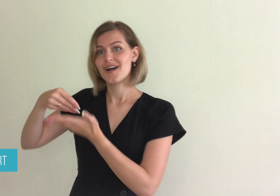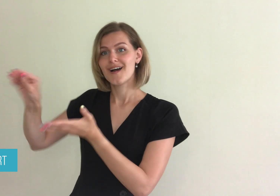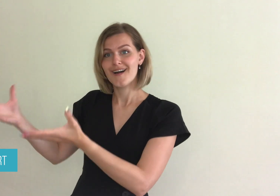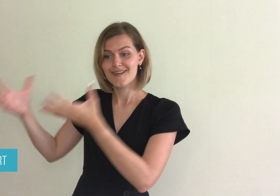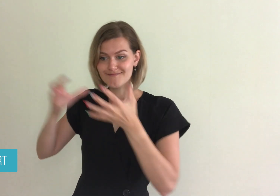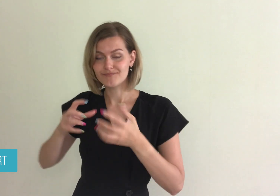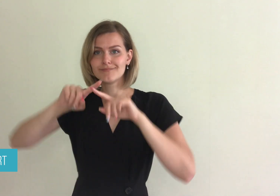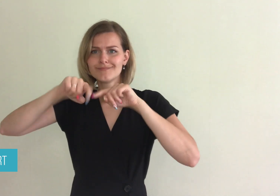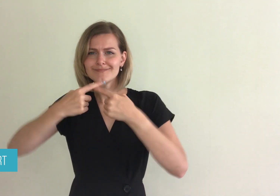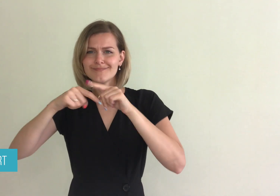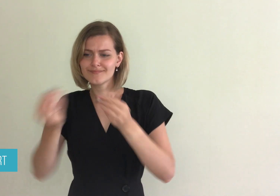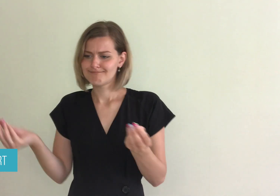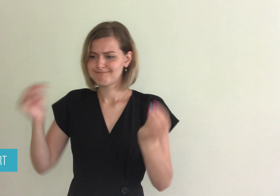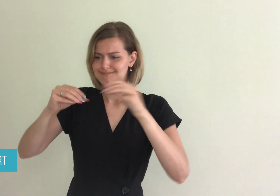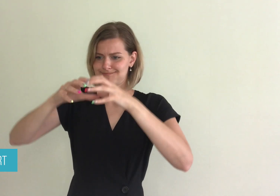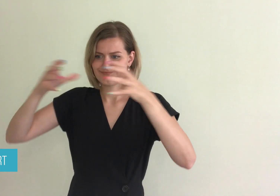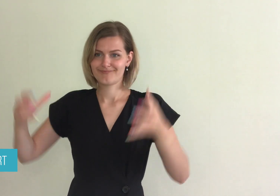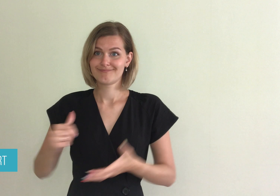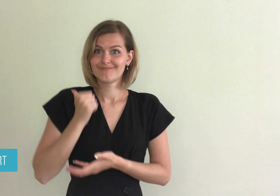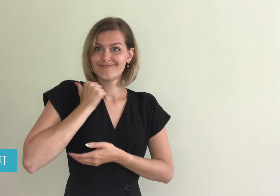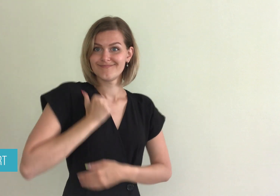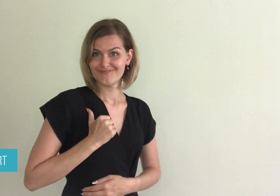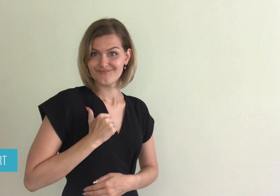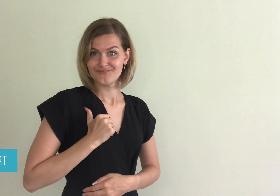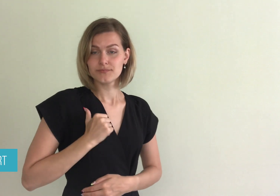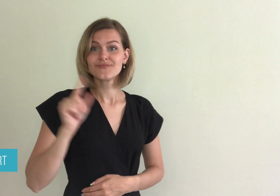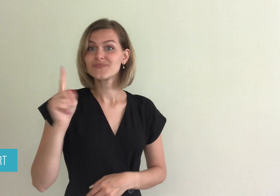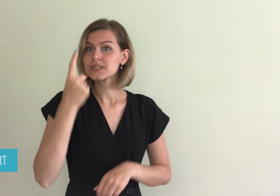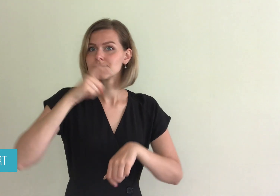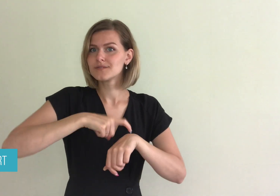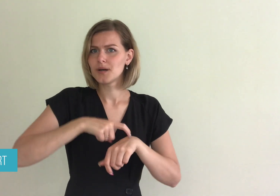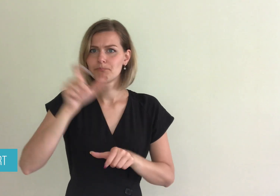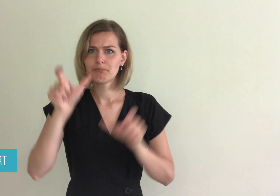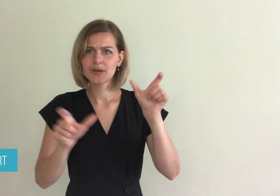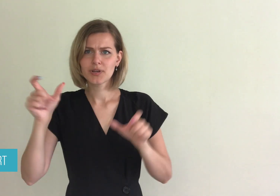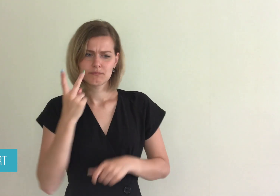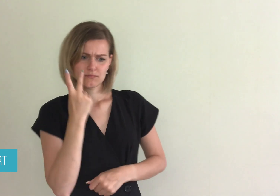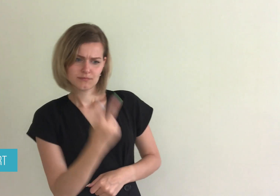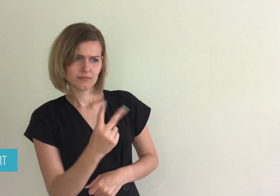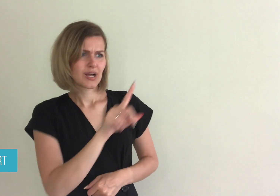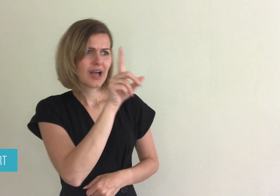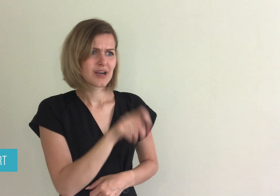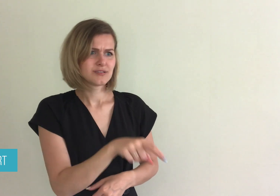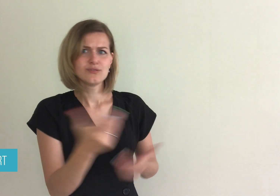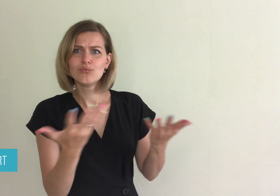She then puts everything together herself. When people first saw them, they asked her where